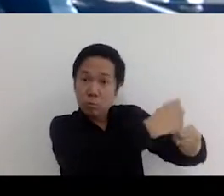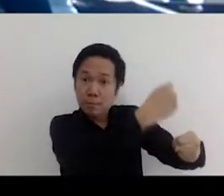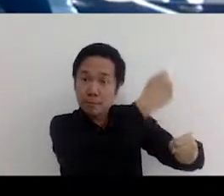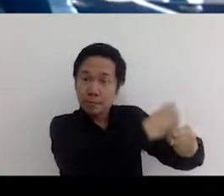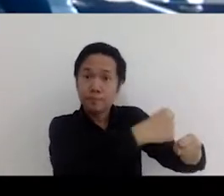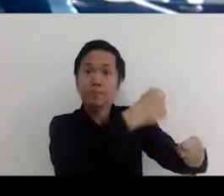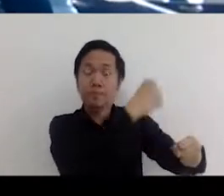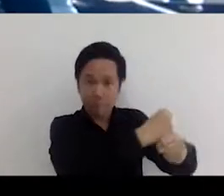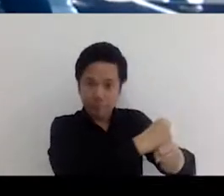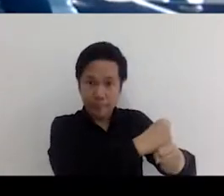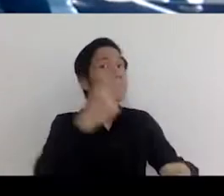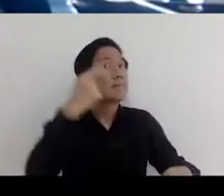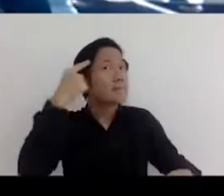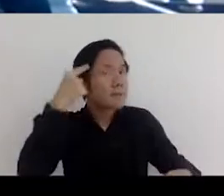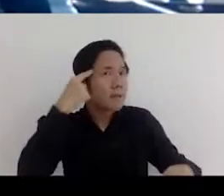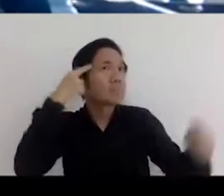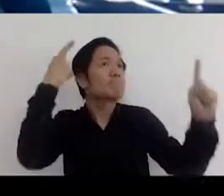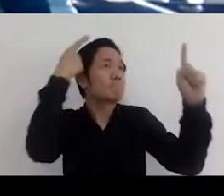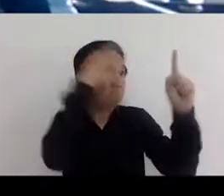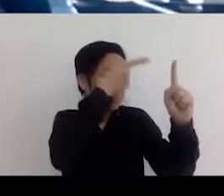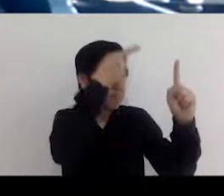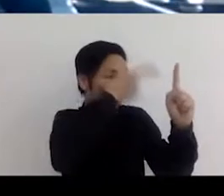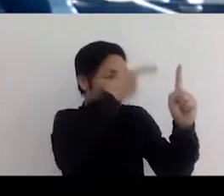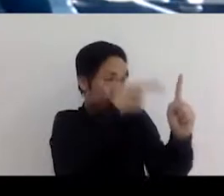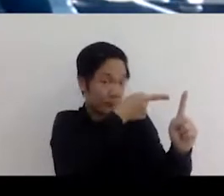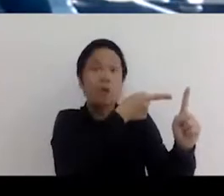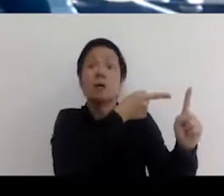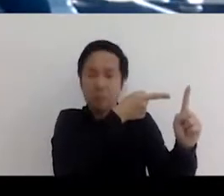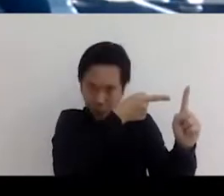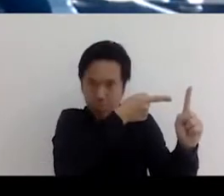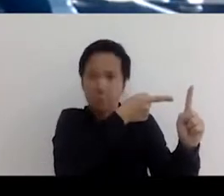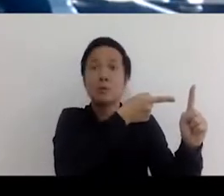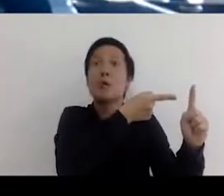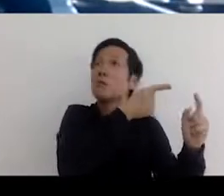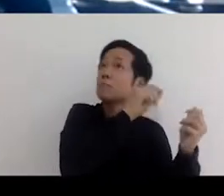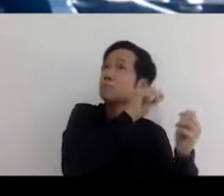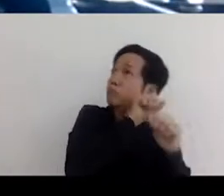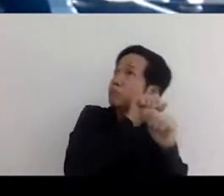So what the UN does has an impact, it is heard. We set a trend